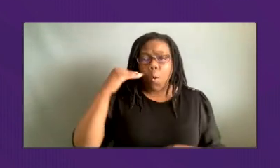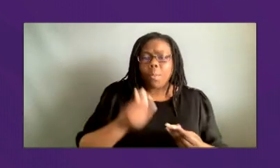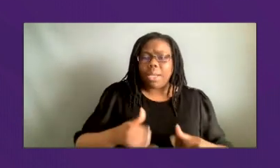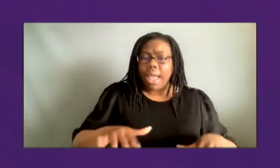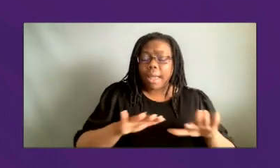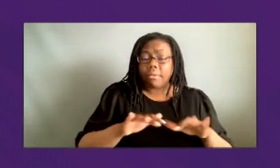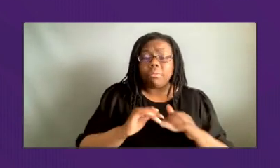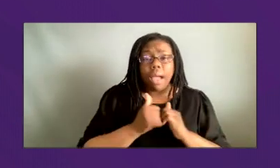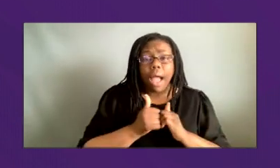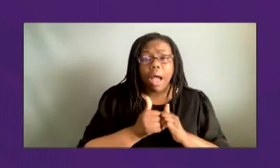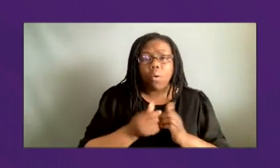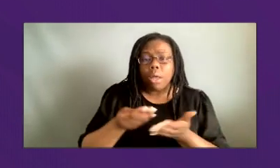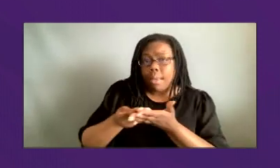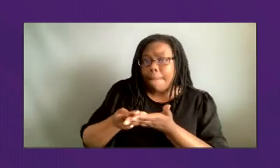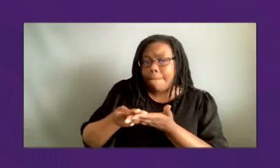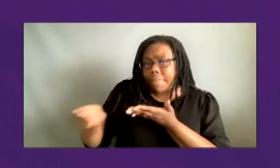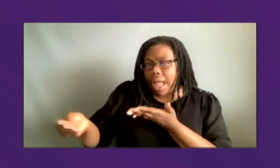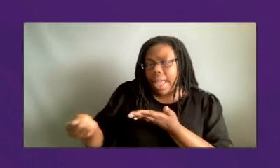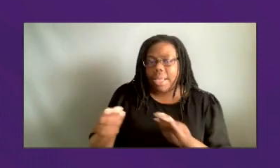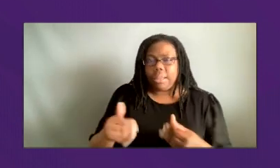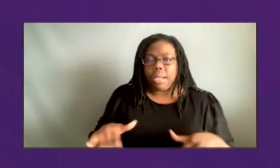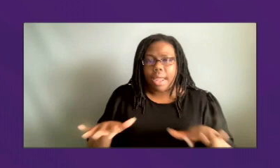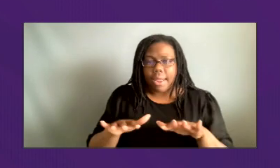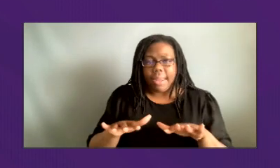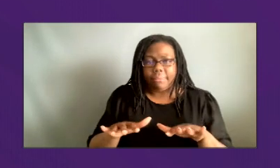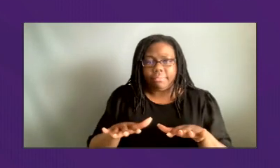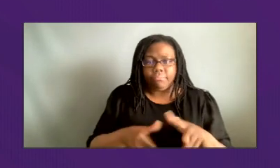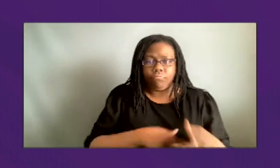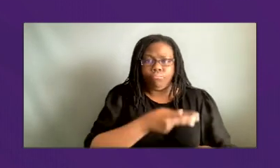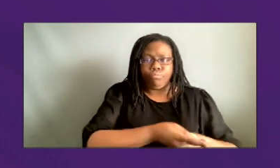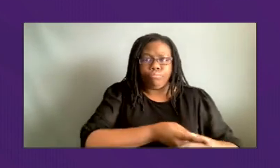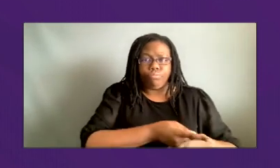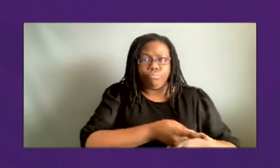So this perspective-taking activity helps students connect with stories from the past